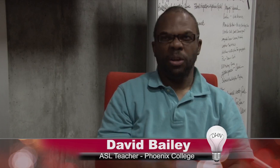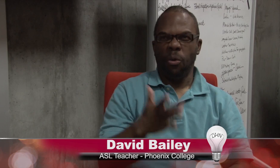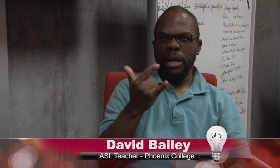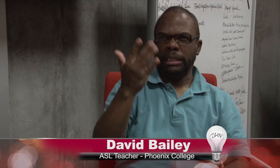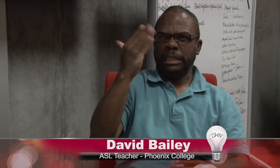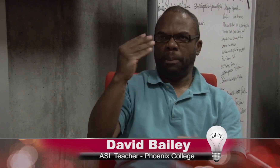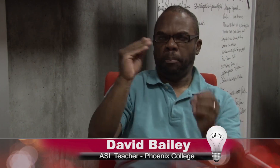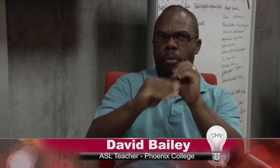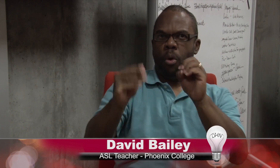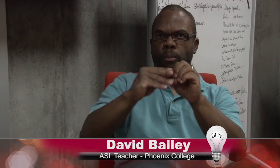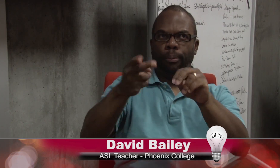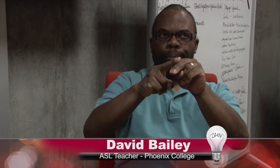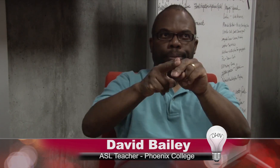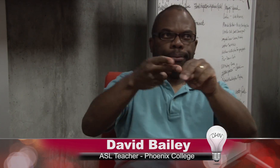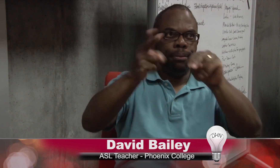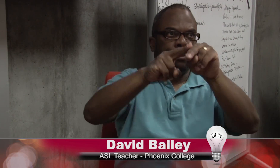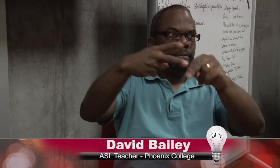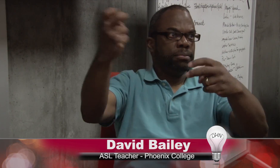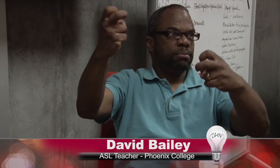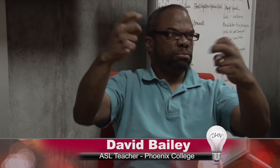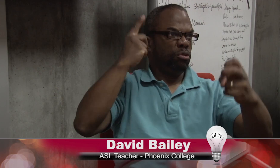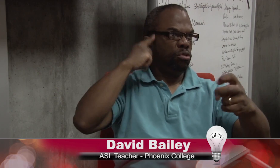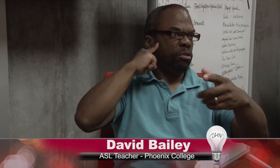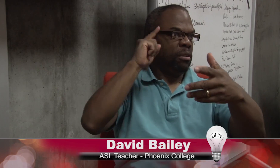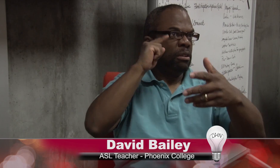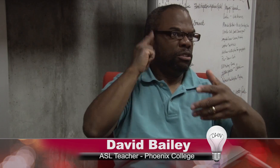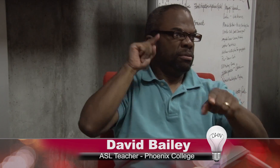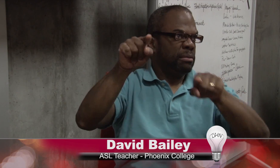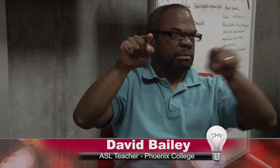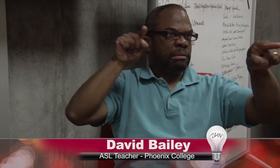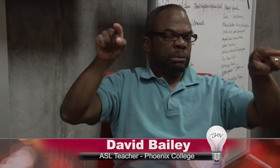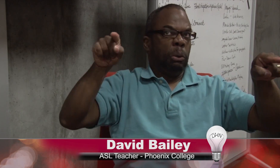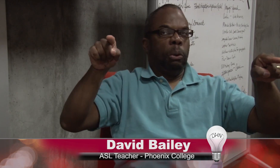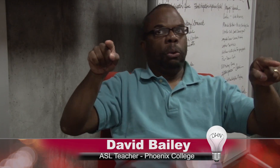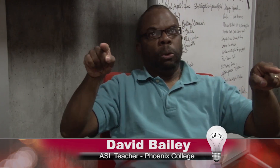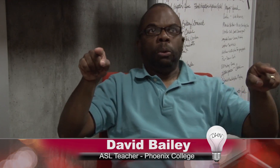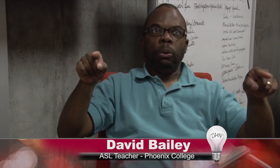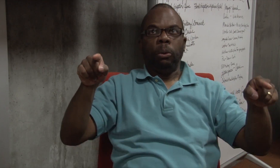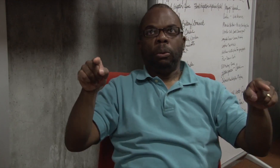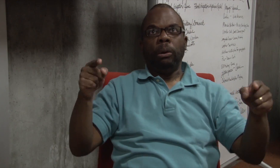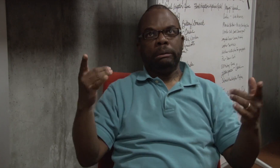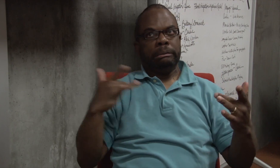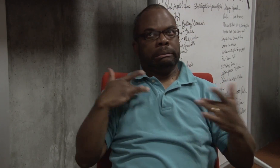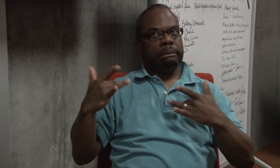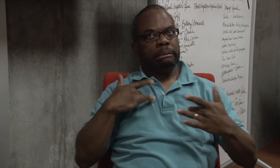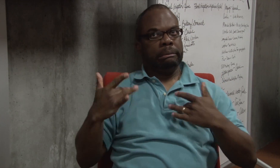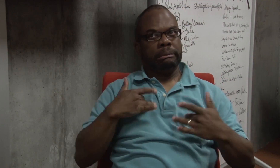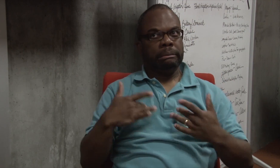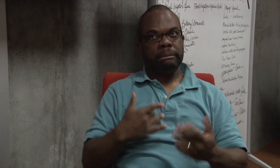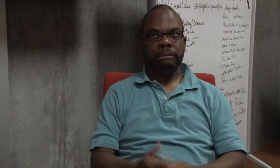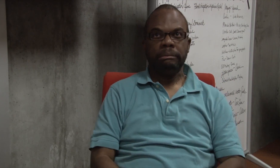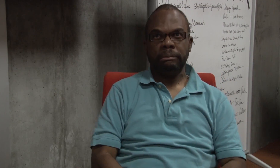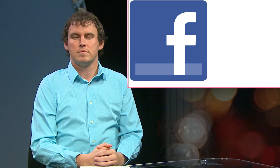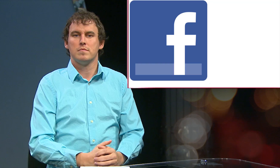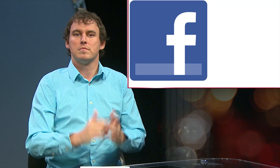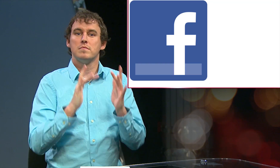THERE JUST SEEMS TO BE MORE AND MORE INCIDENTS OF PASSWORDS BEING HACKED AND YOUR IDENTITY BEING STOLEN... SO THAT'S A CONCERN.